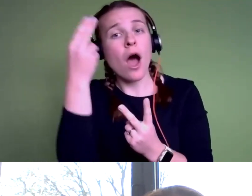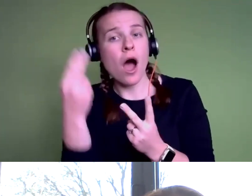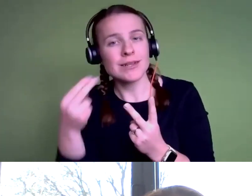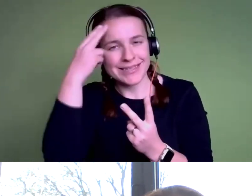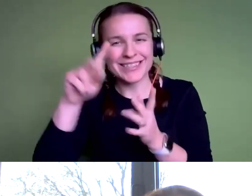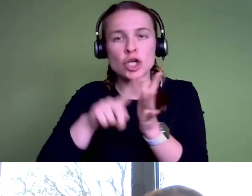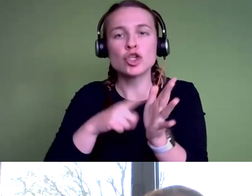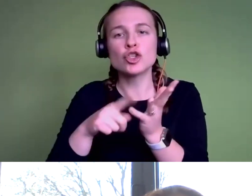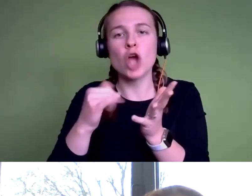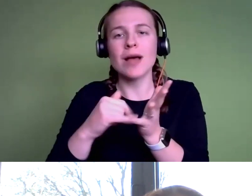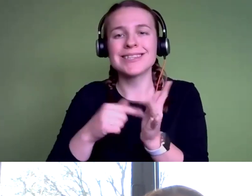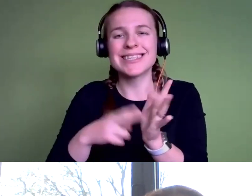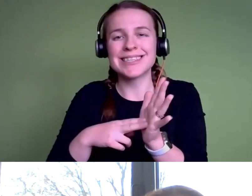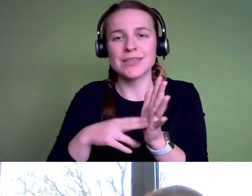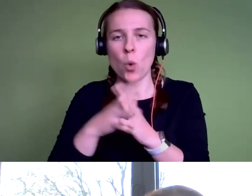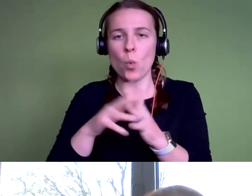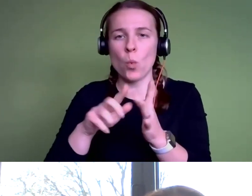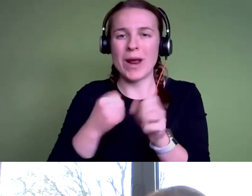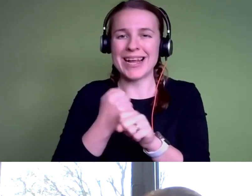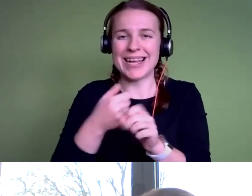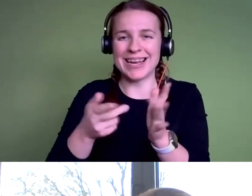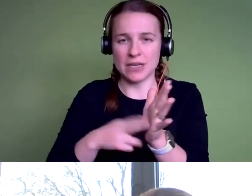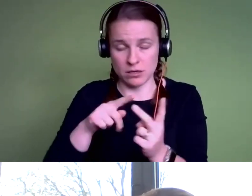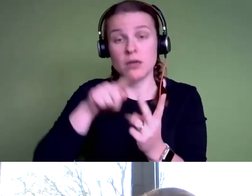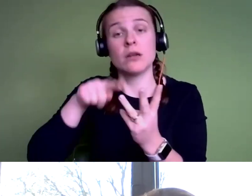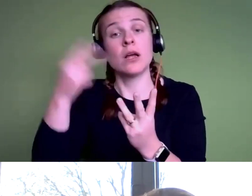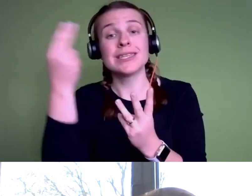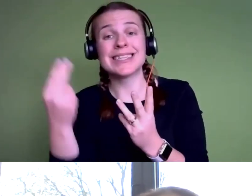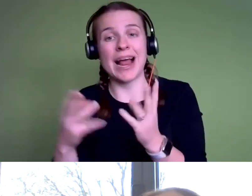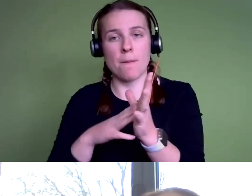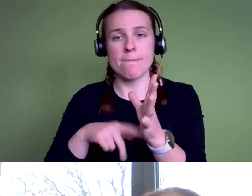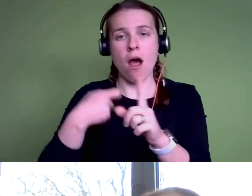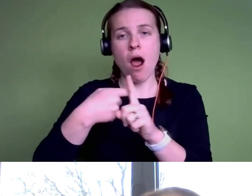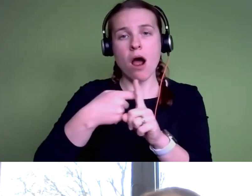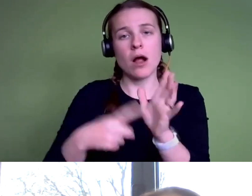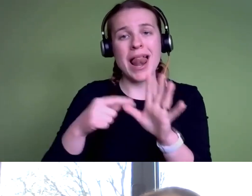in the program. I just wanted to add that the three main partners that we are